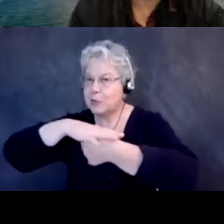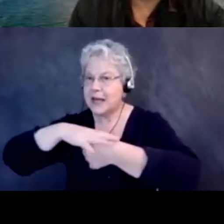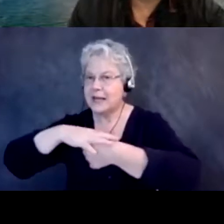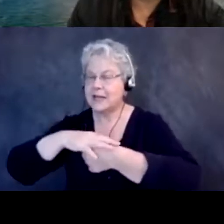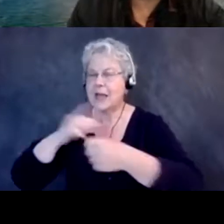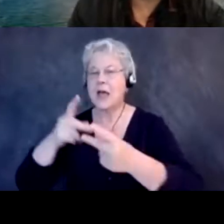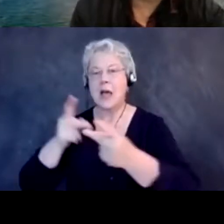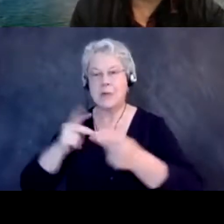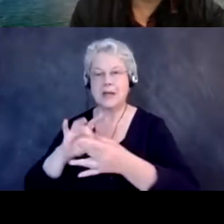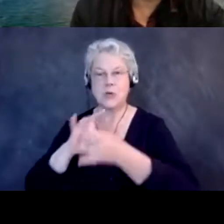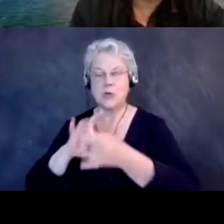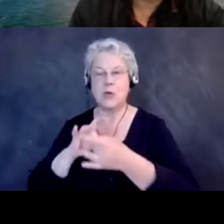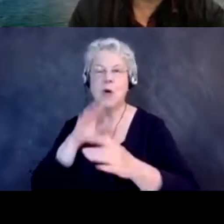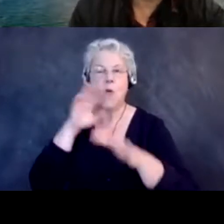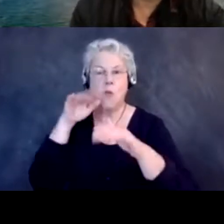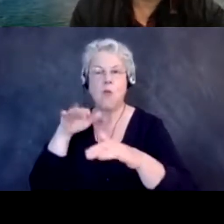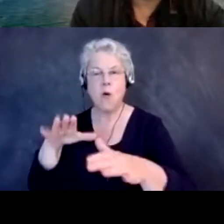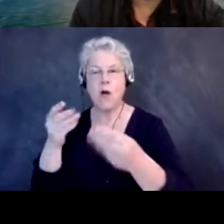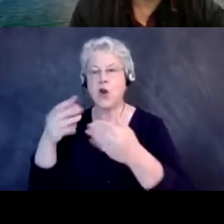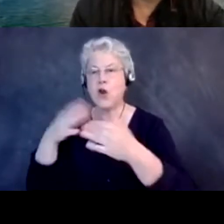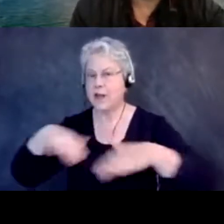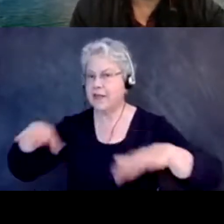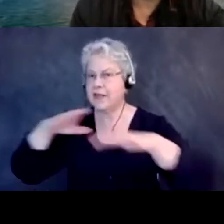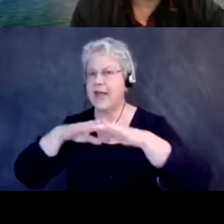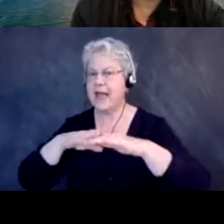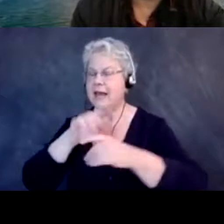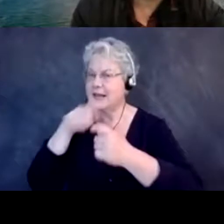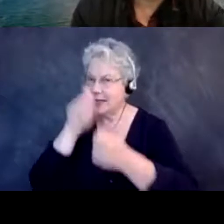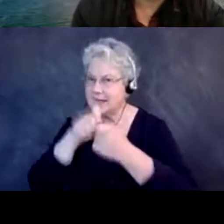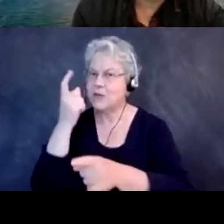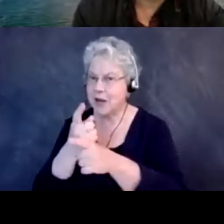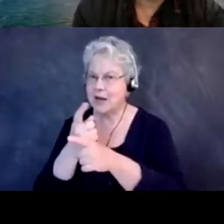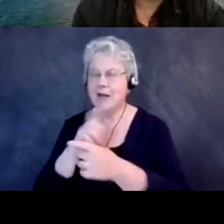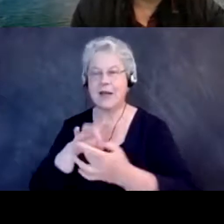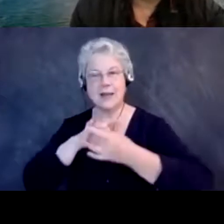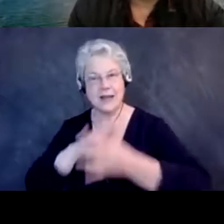land-based, water-based, place-based, for sure. It's our commitment and connection to the land.